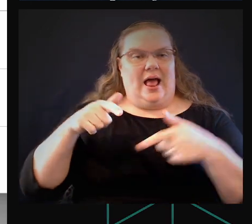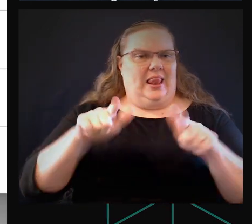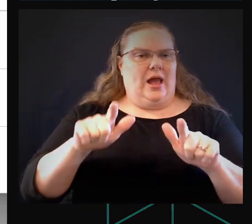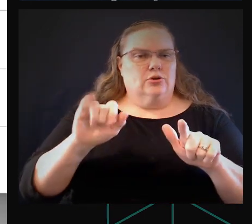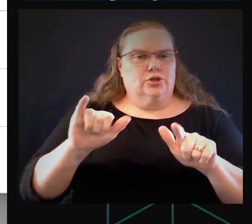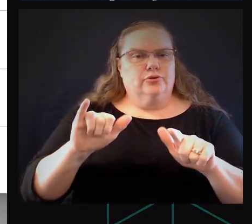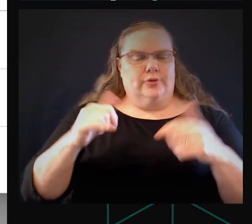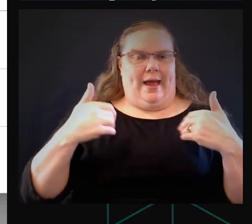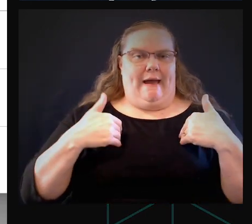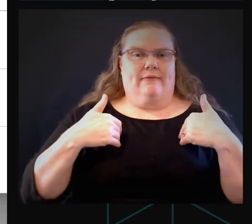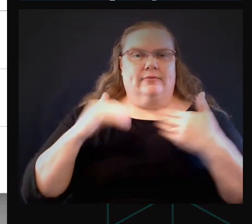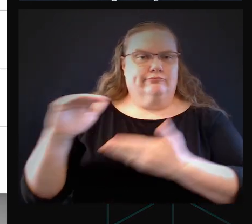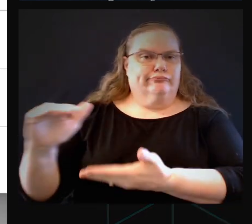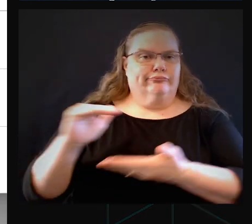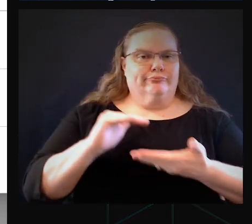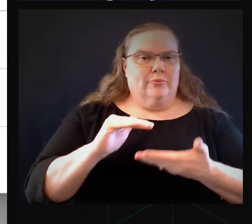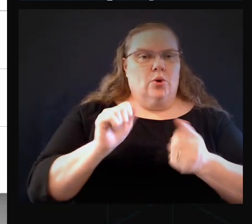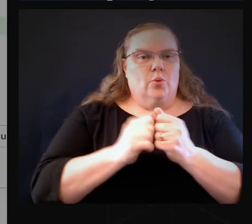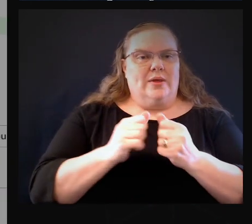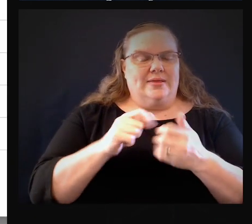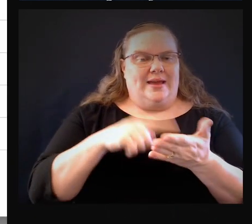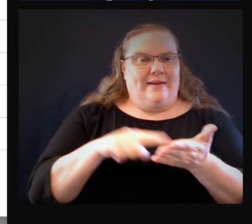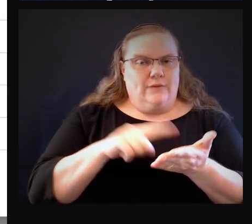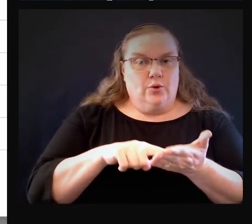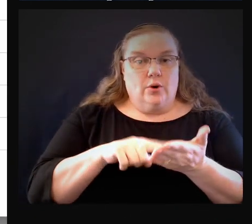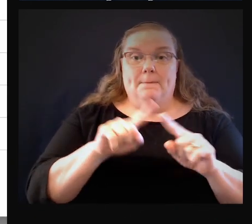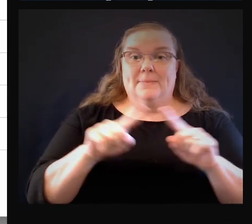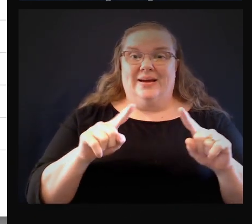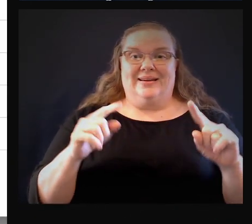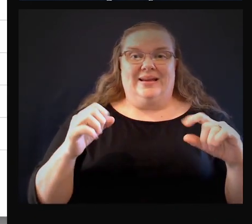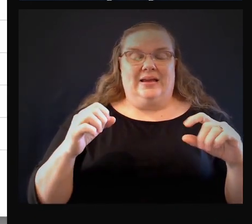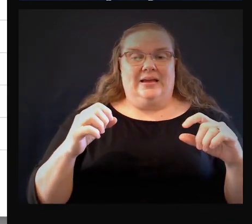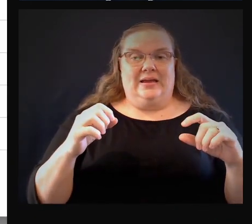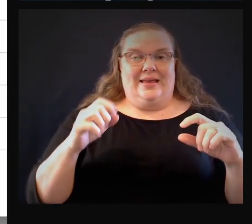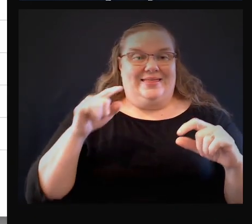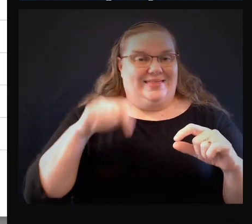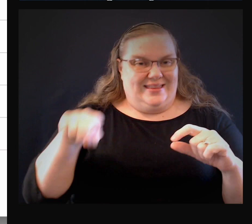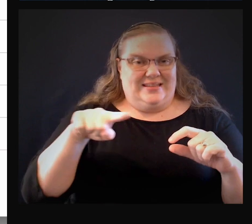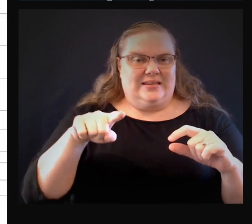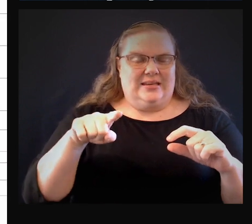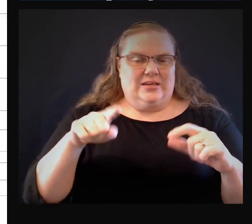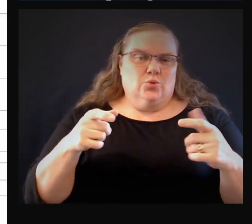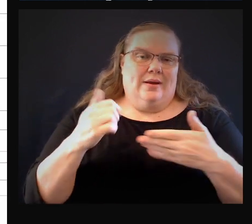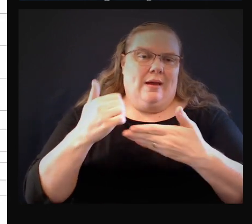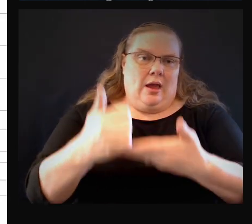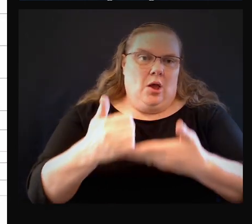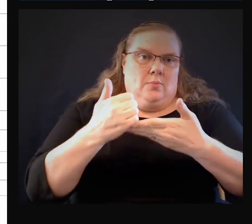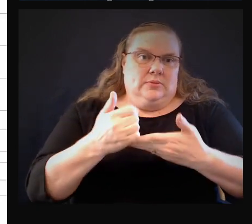Both of these, combined with our battle-tested Inventory system, is part of what makes us handle the scale and volume